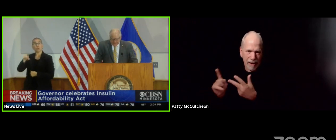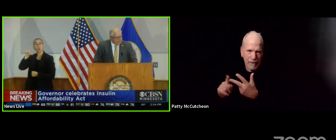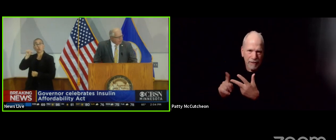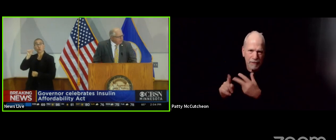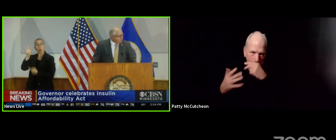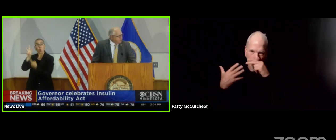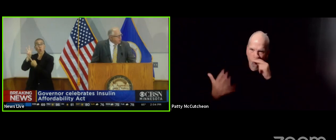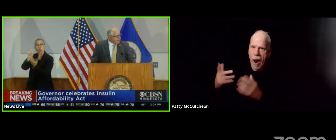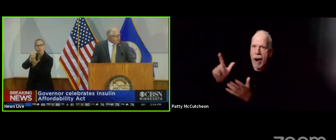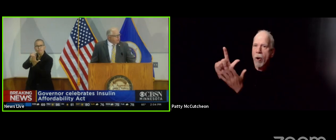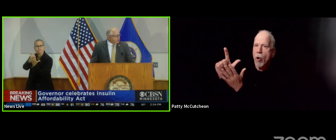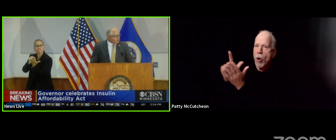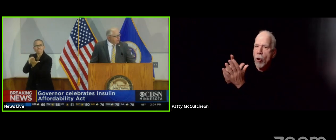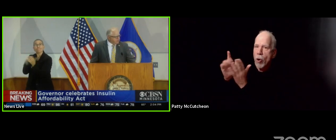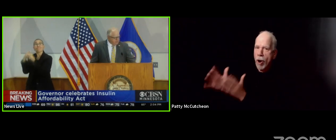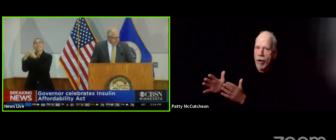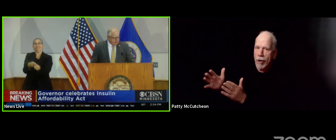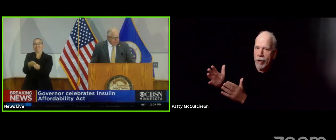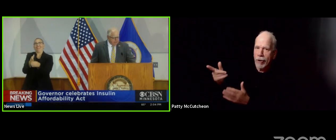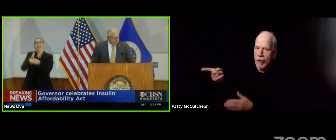STANLEY, WHO I GOT TO KNOW DURING THIS CAMPAIGN